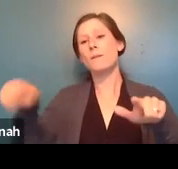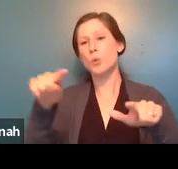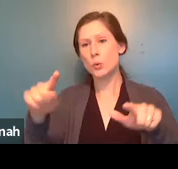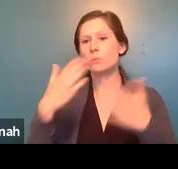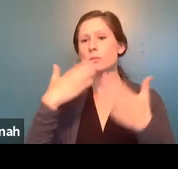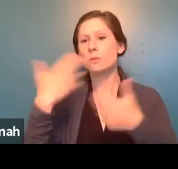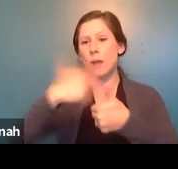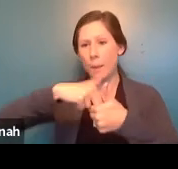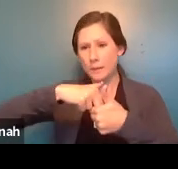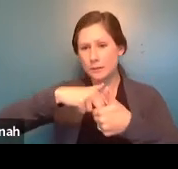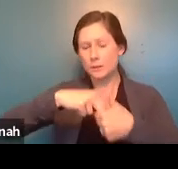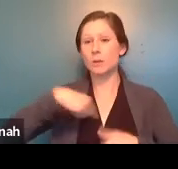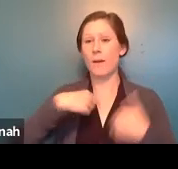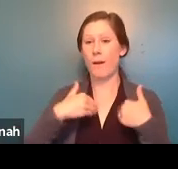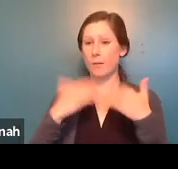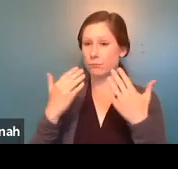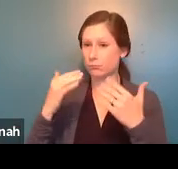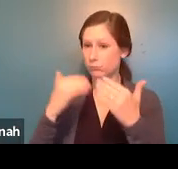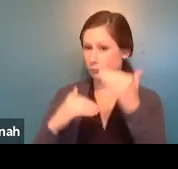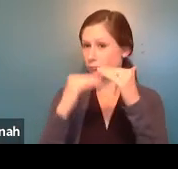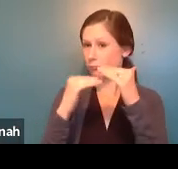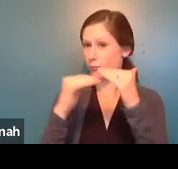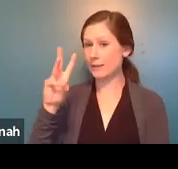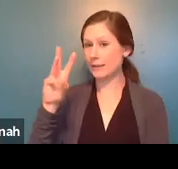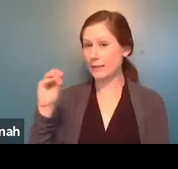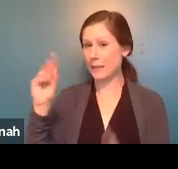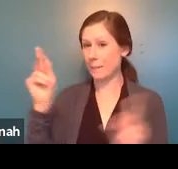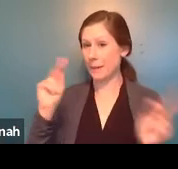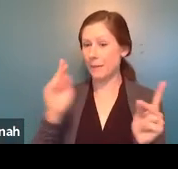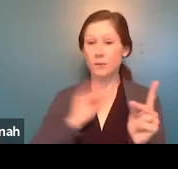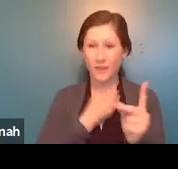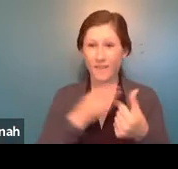60 people on this webinar. It was our very first one. So